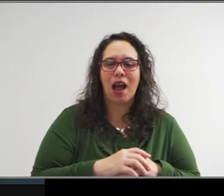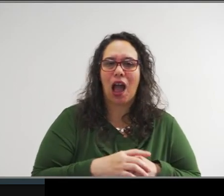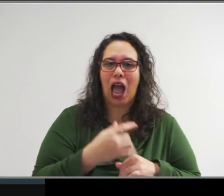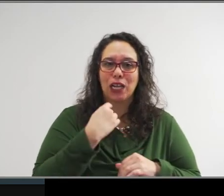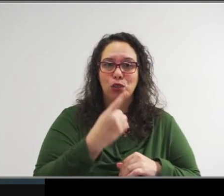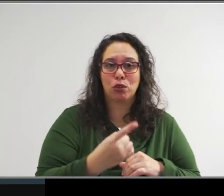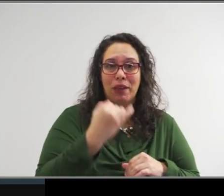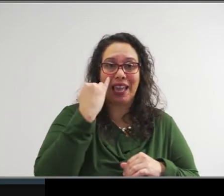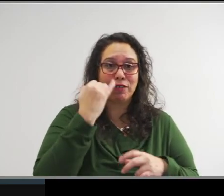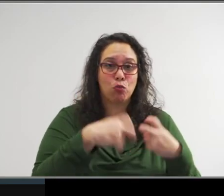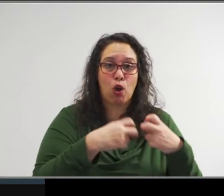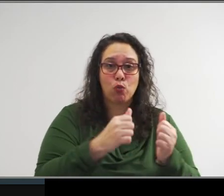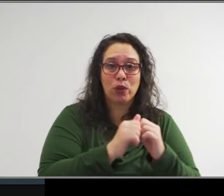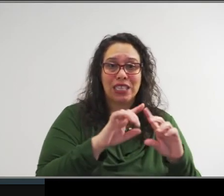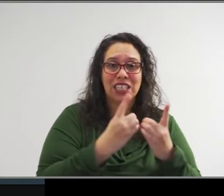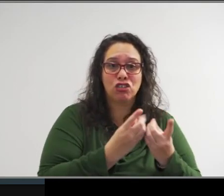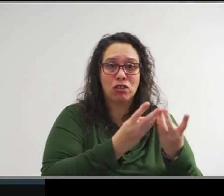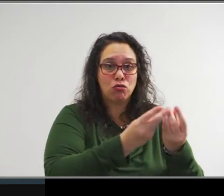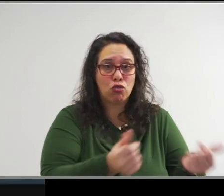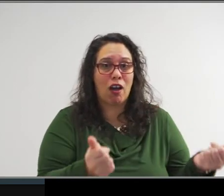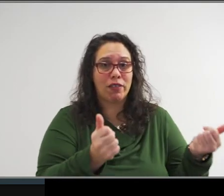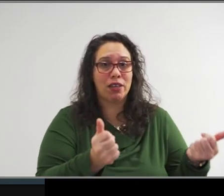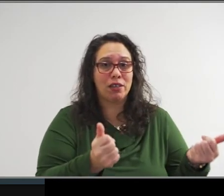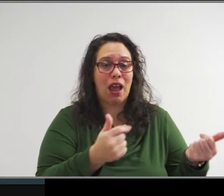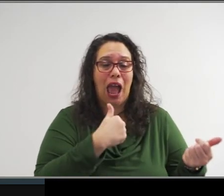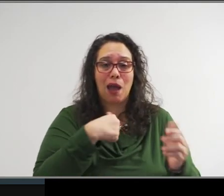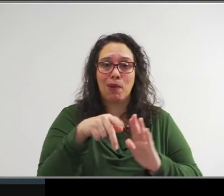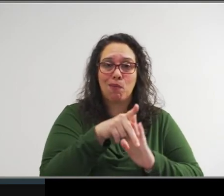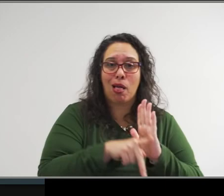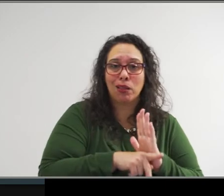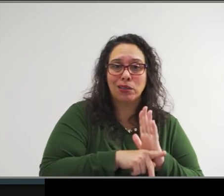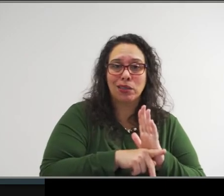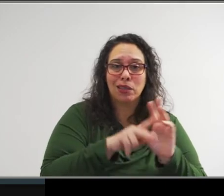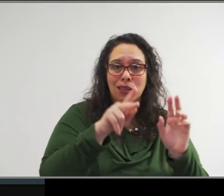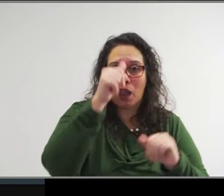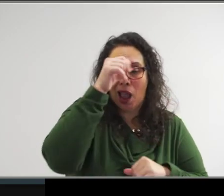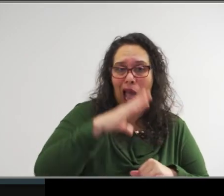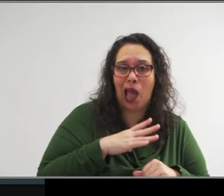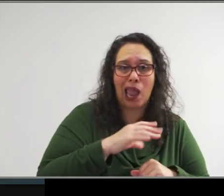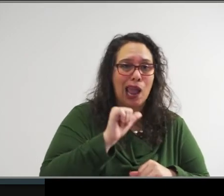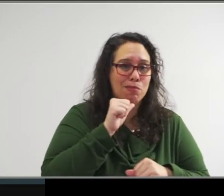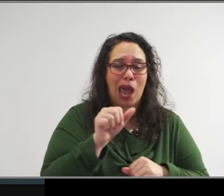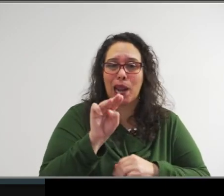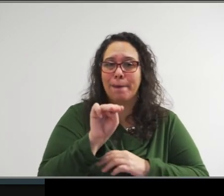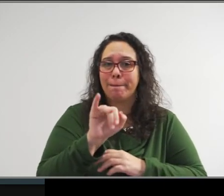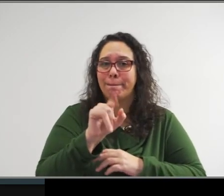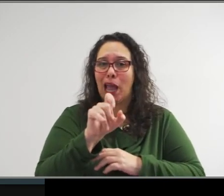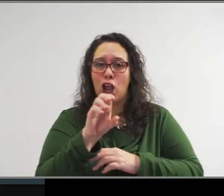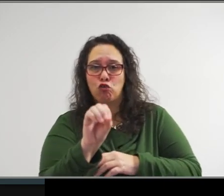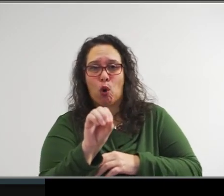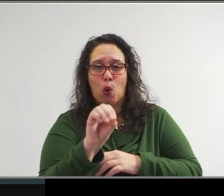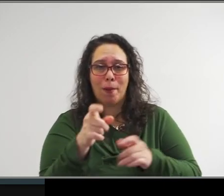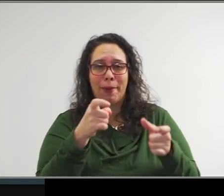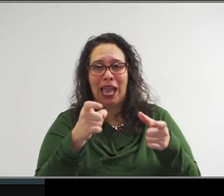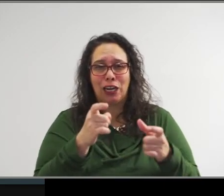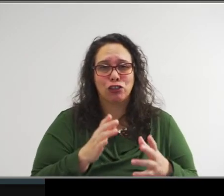with the district solve it, I'm a policy guy. I'm not a micromanager. And they thought that was pretty funny, but I said